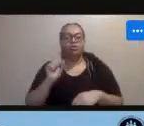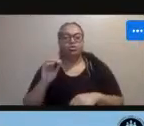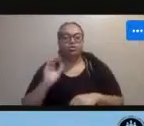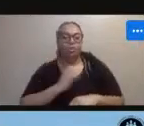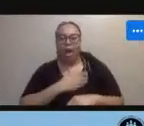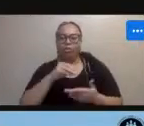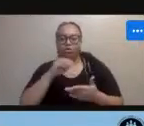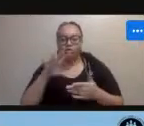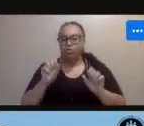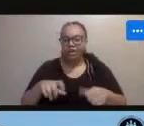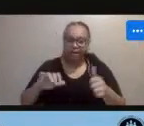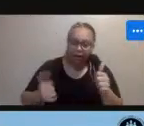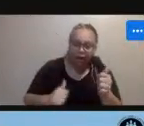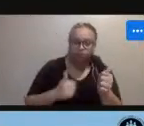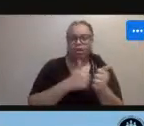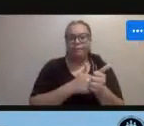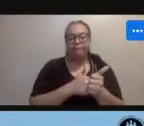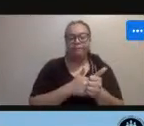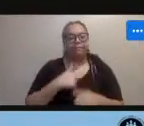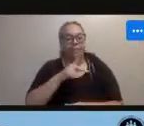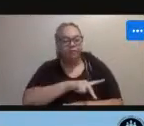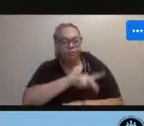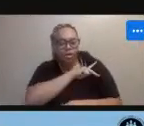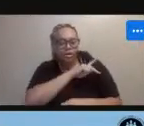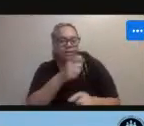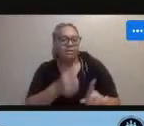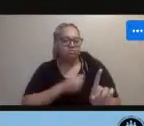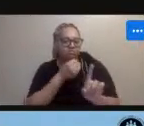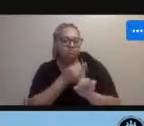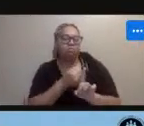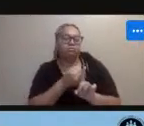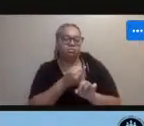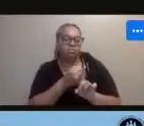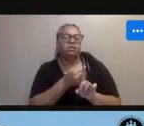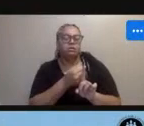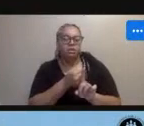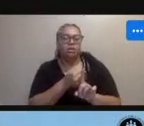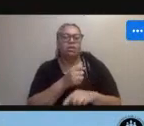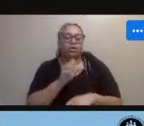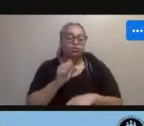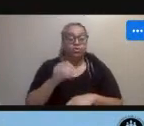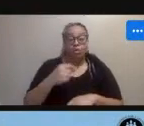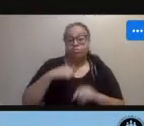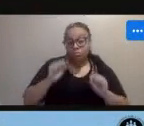THE PANDEMIC REALLY NEED TO BE ADDRESSED AND ELEVATED IN